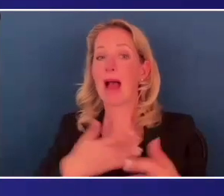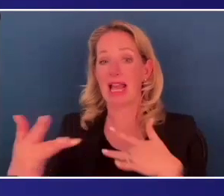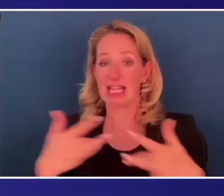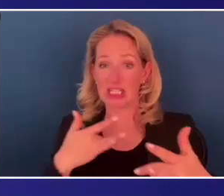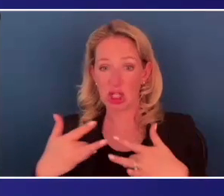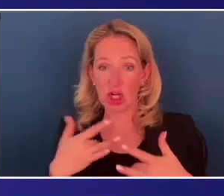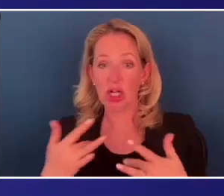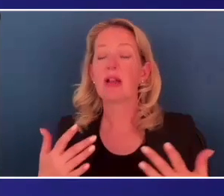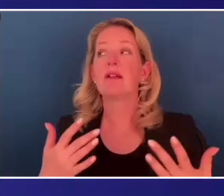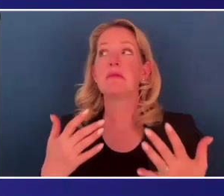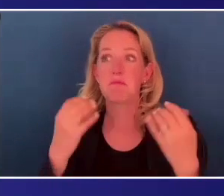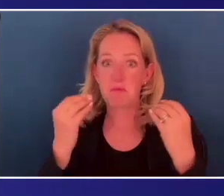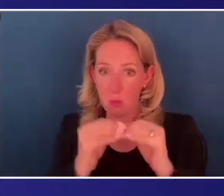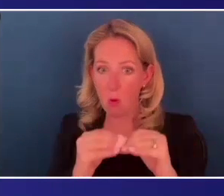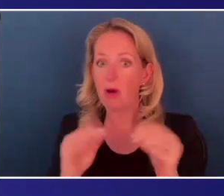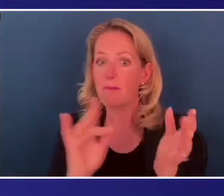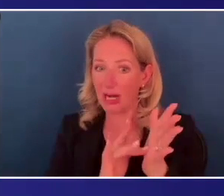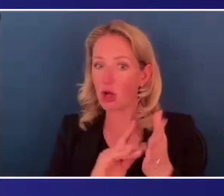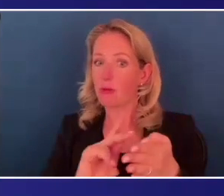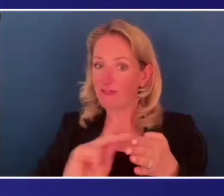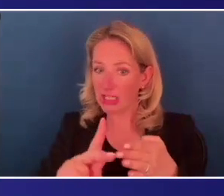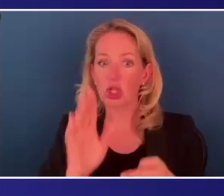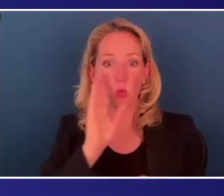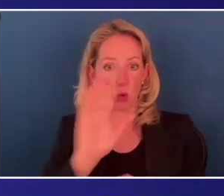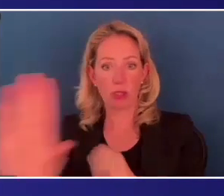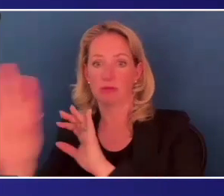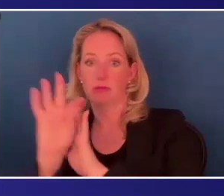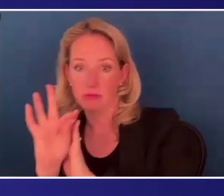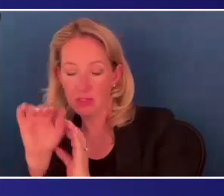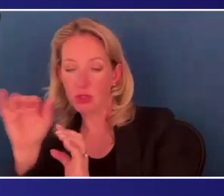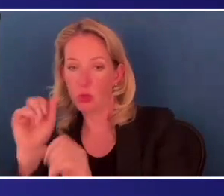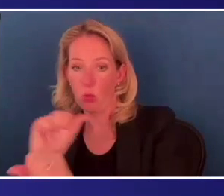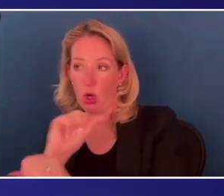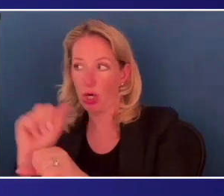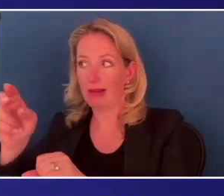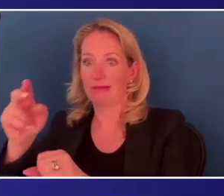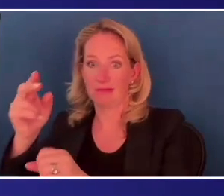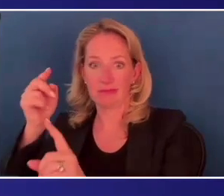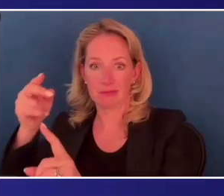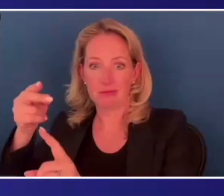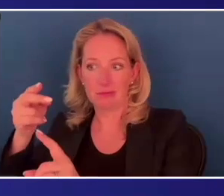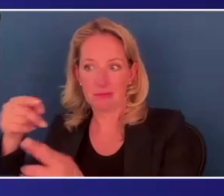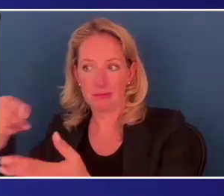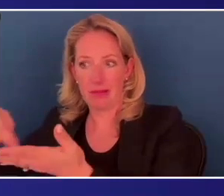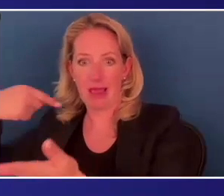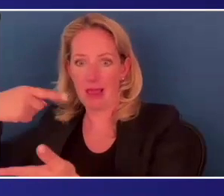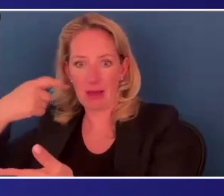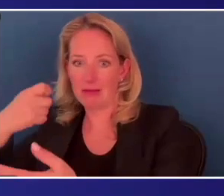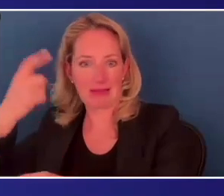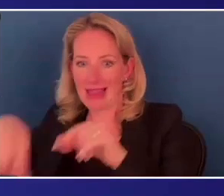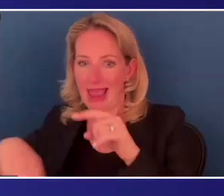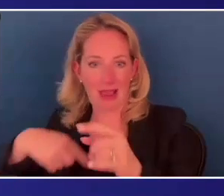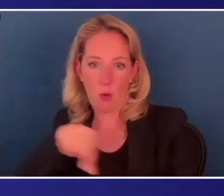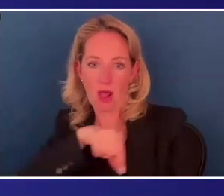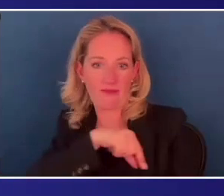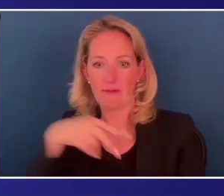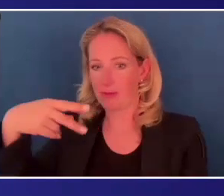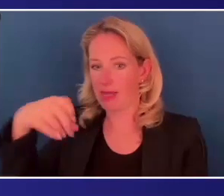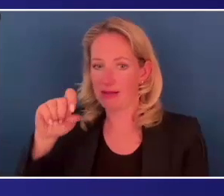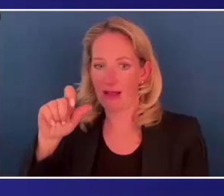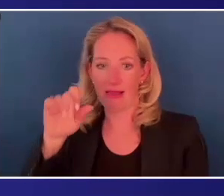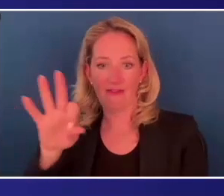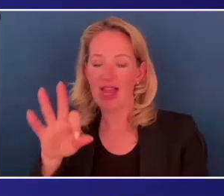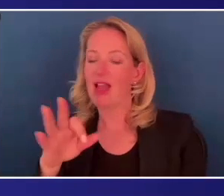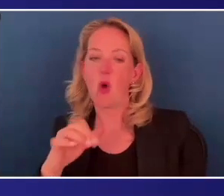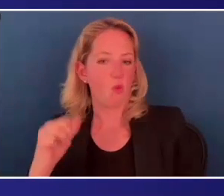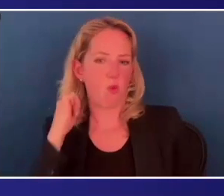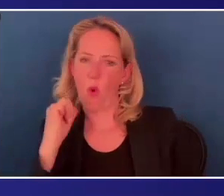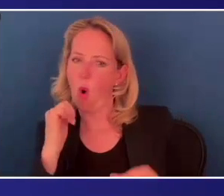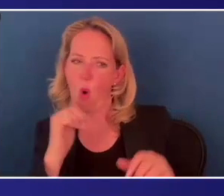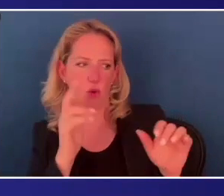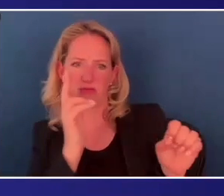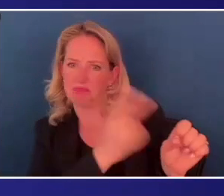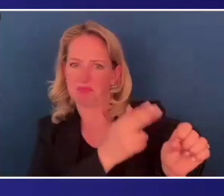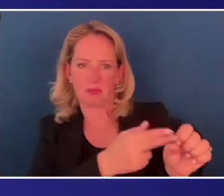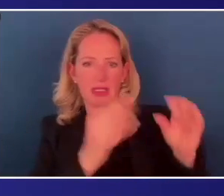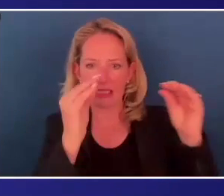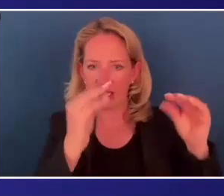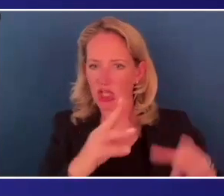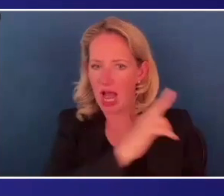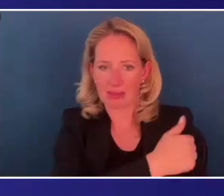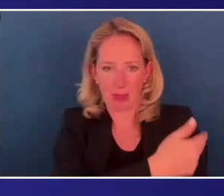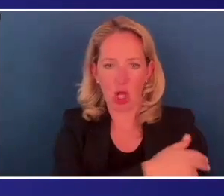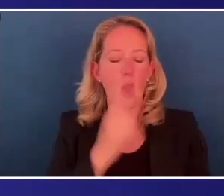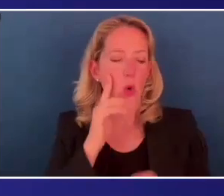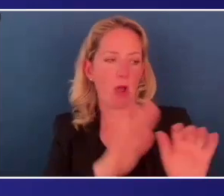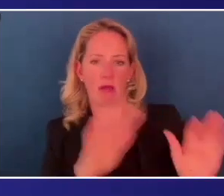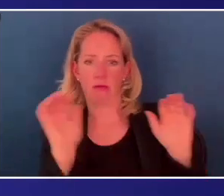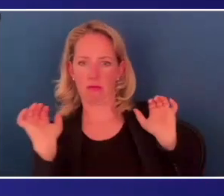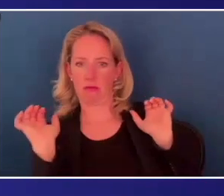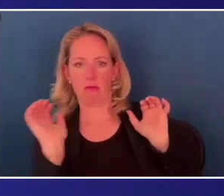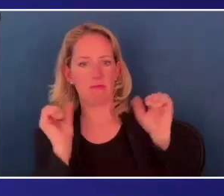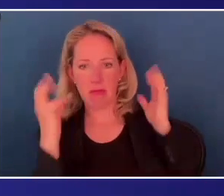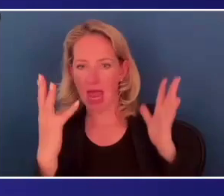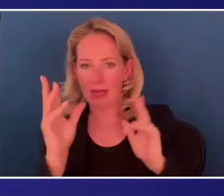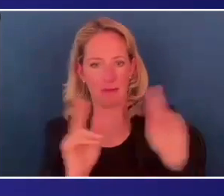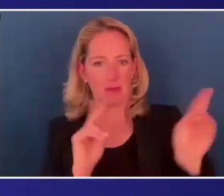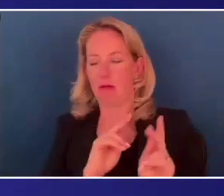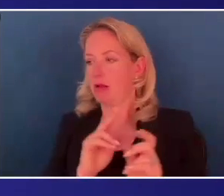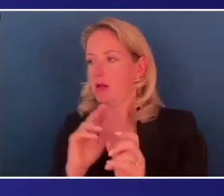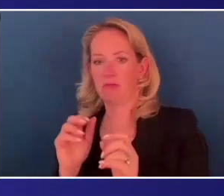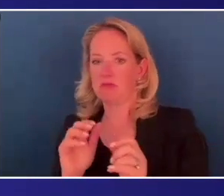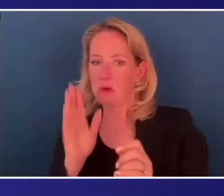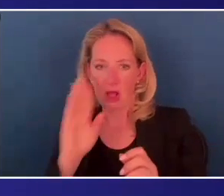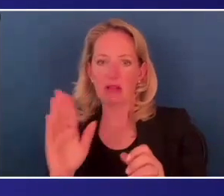Knowing that they don't qualify for PSLF rather than a teaching hospital. It's going to create a mass exodus of medical professionals away from teaching hospitals and it's going to create a workforce shortage.